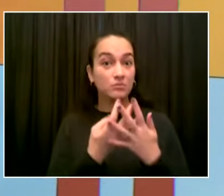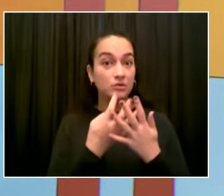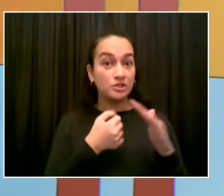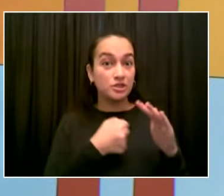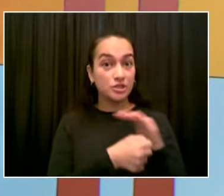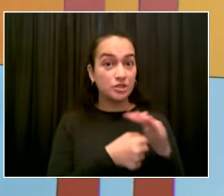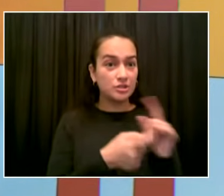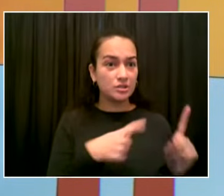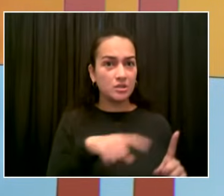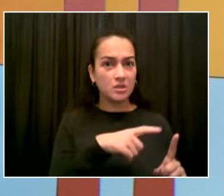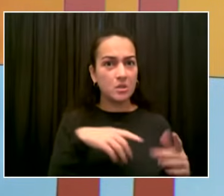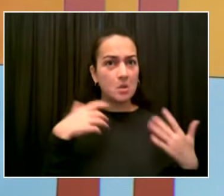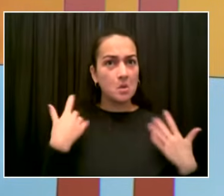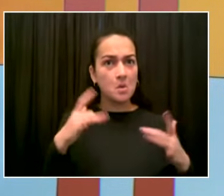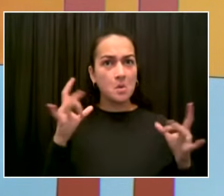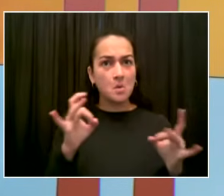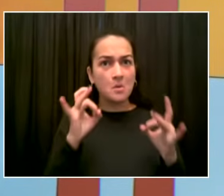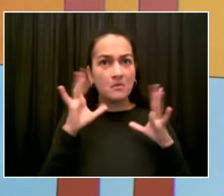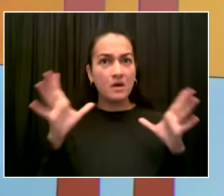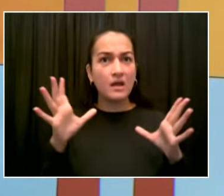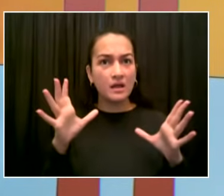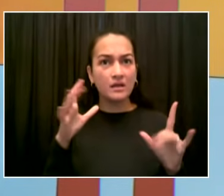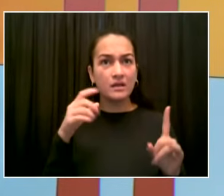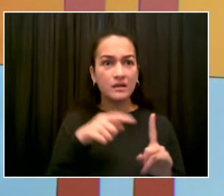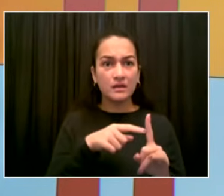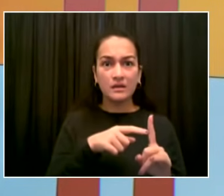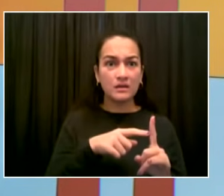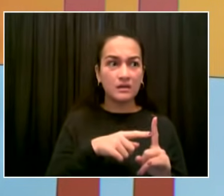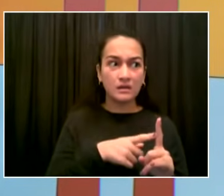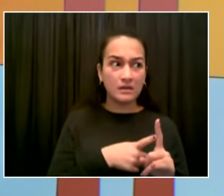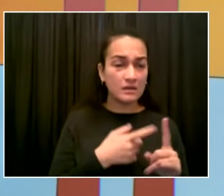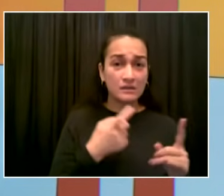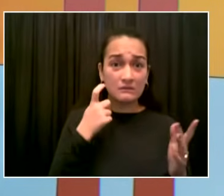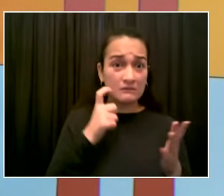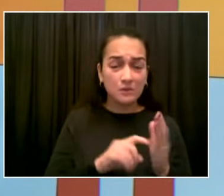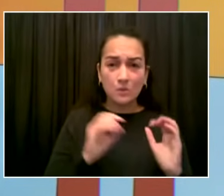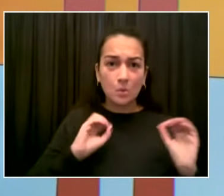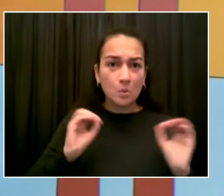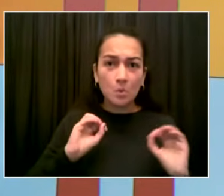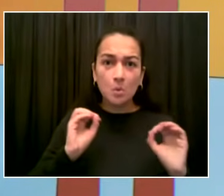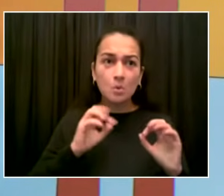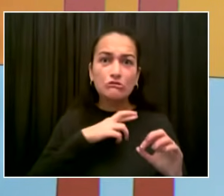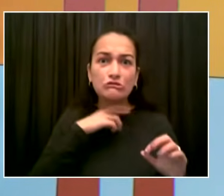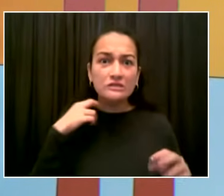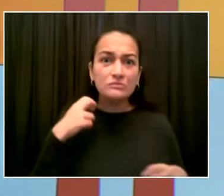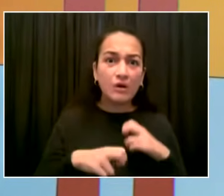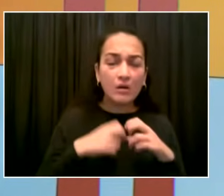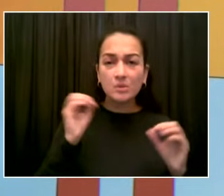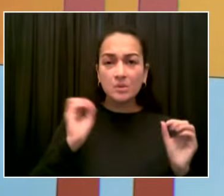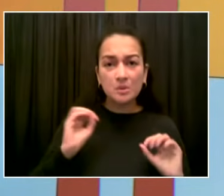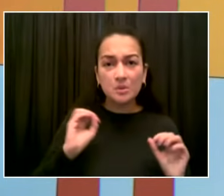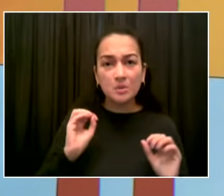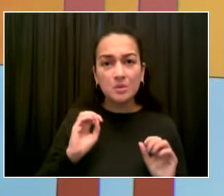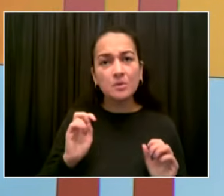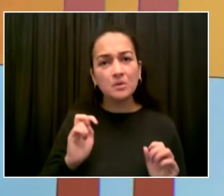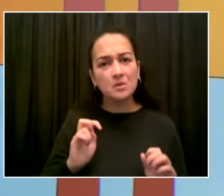PUBLIC SAFETY RAMIFICATN,IO IF IT'S TALKING ABOUT SOMNEEO WHO IS NOT INVOLVED IN AN ACT OF VIOLENCE OR HAS A BACKGROUND RELATED TO